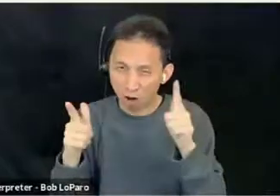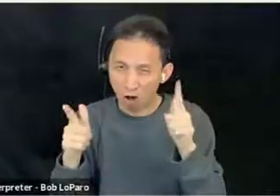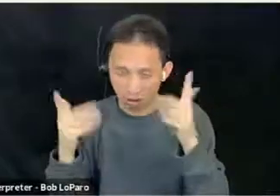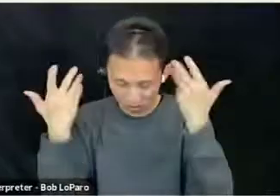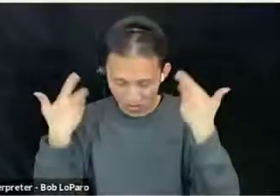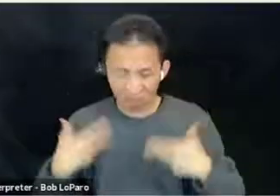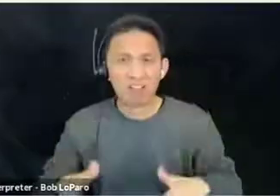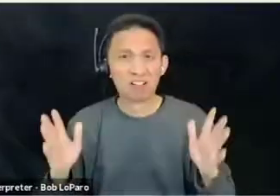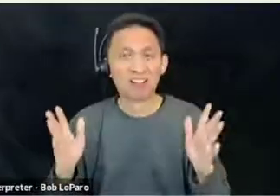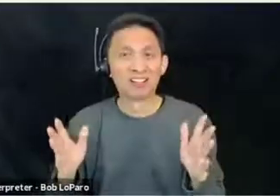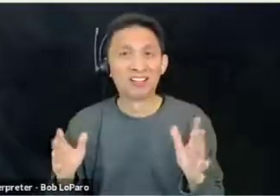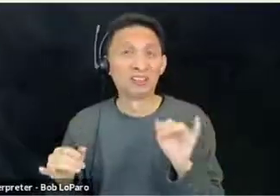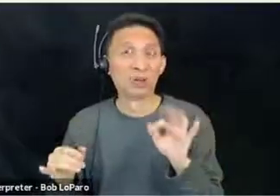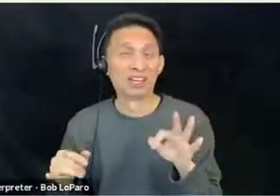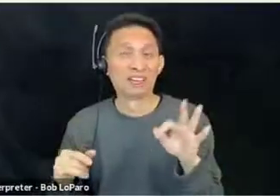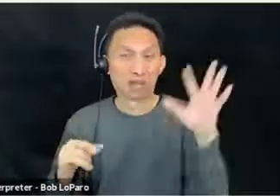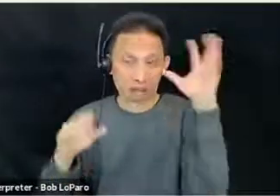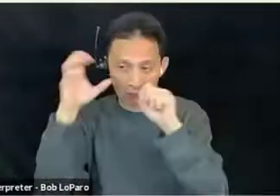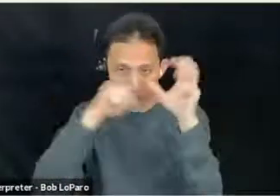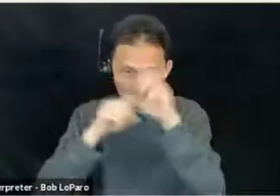when a patient has a peroxisomal disorder?